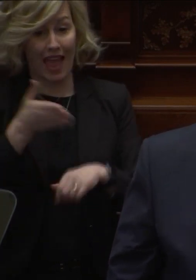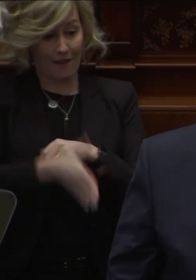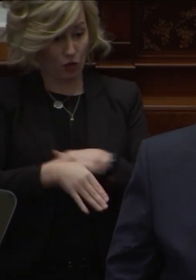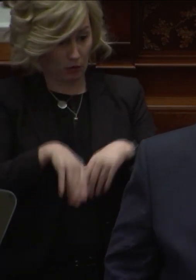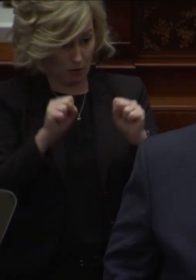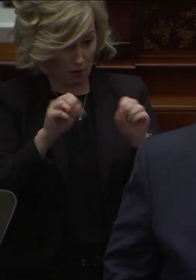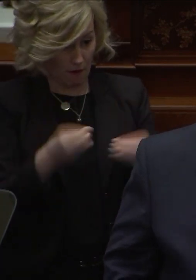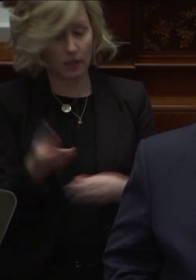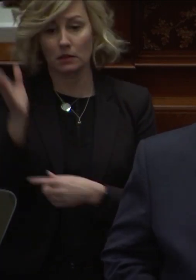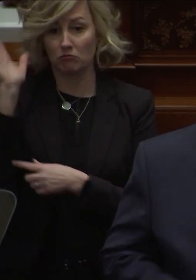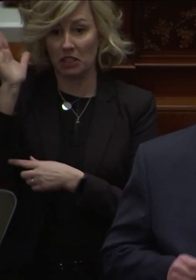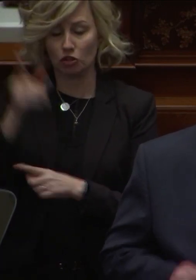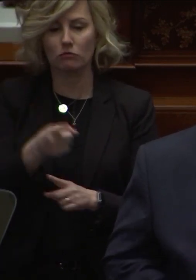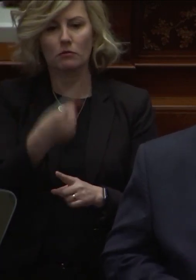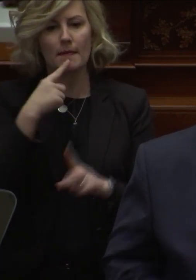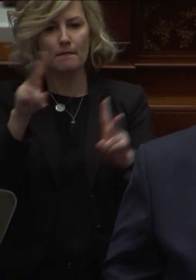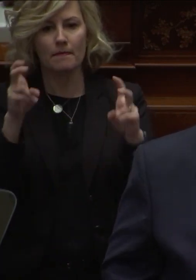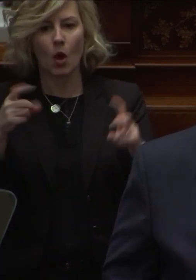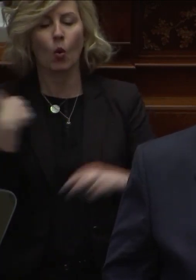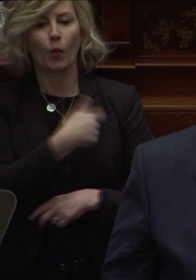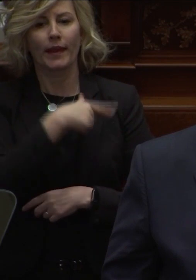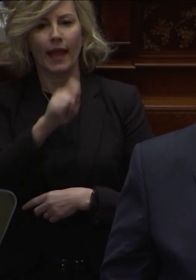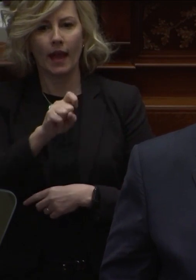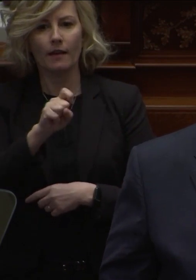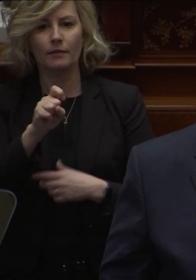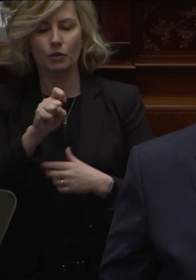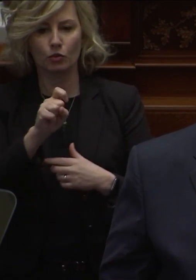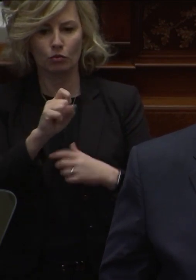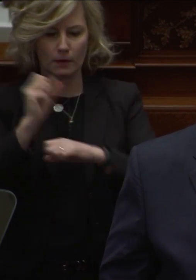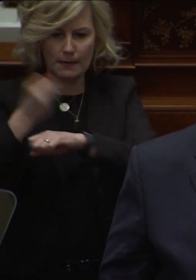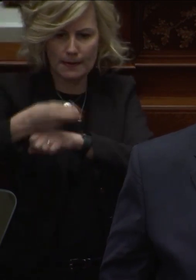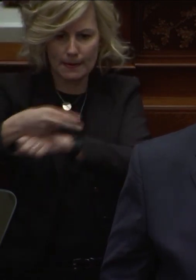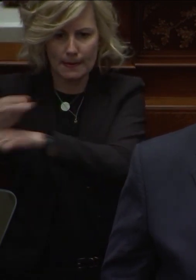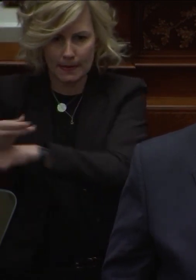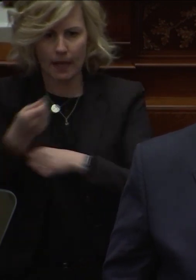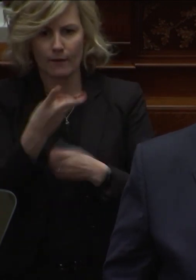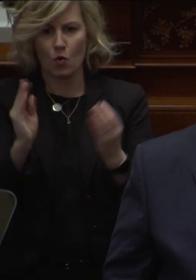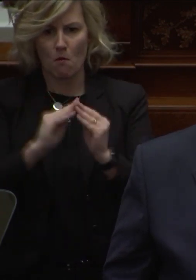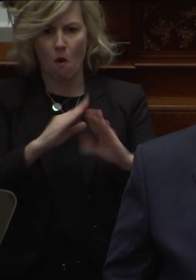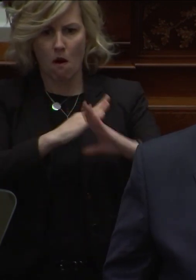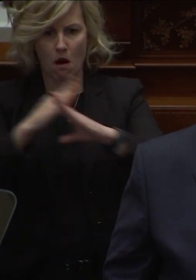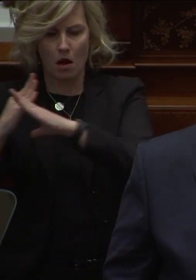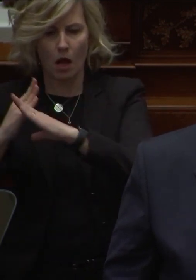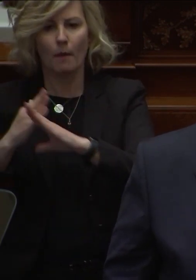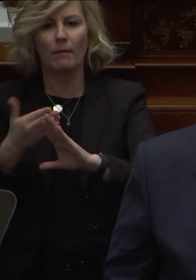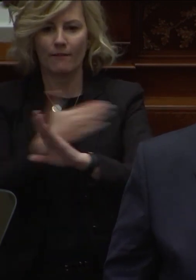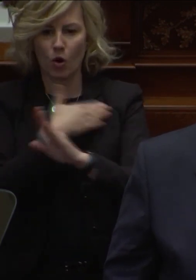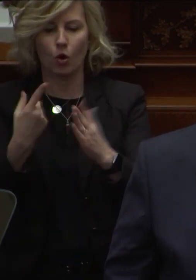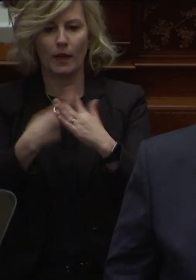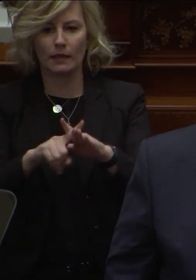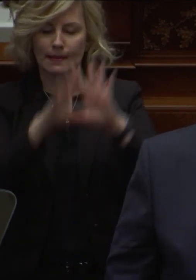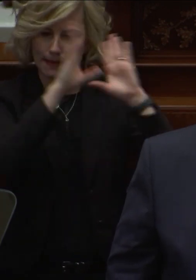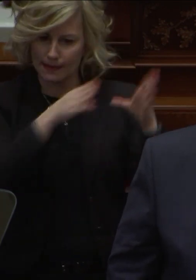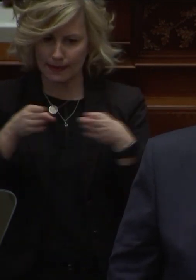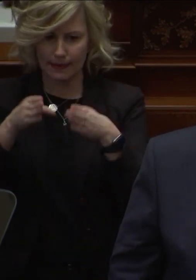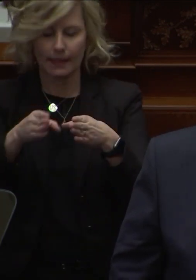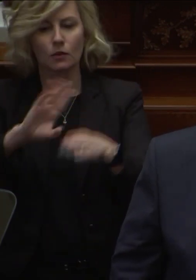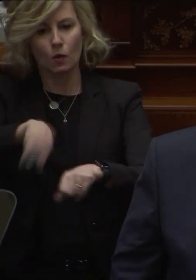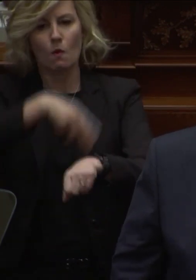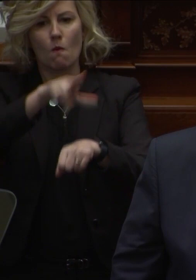WORK ETHIC. IN A SPEECH SOON AFTER HE TOOK OFFICE, HE SAID, "WE HAVE GOT TO HURDLE A FEW MORE OB IS THAT